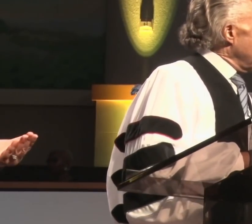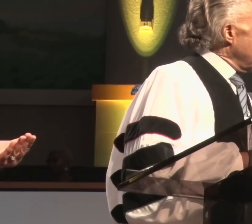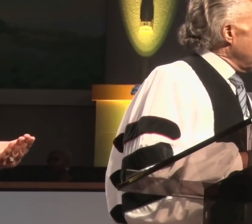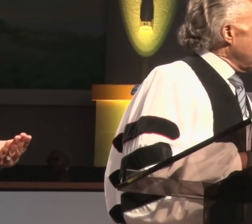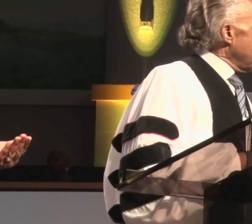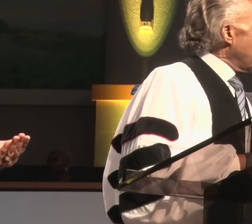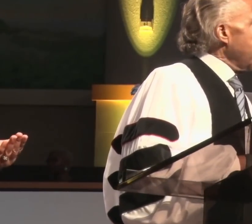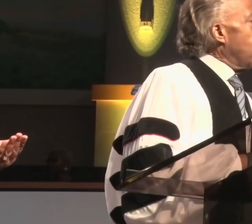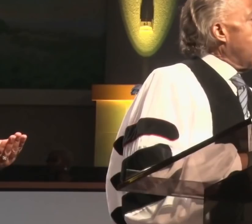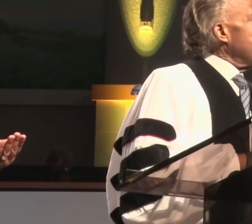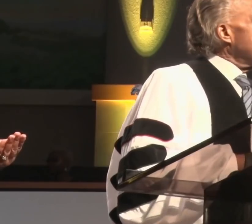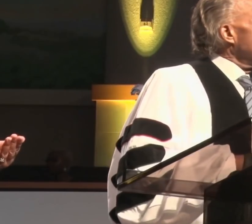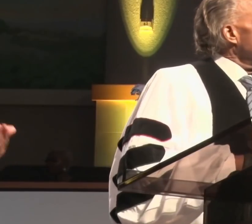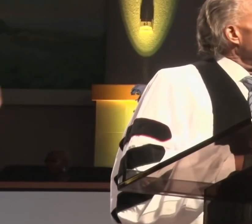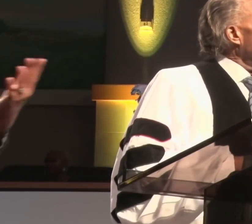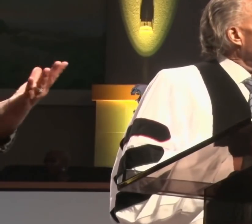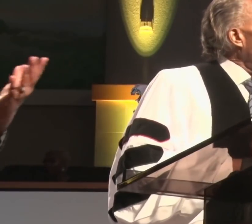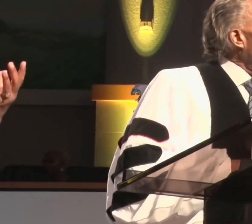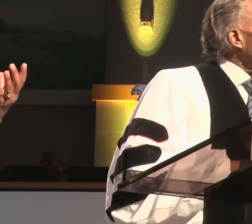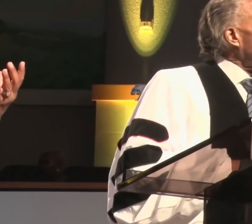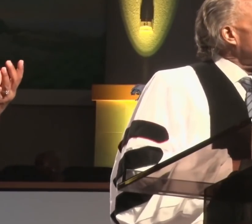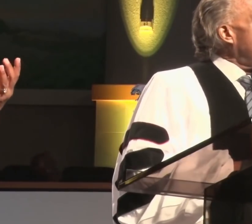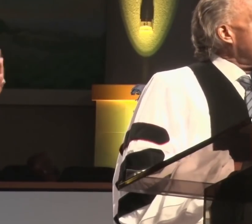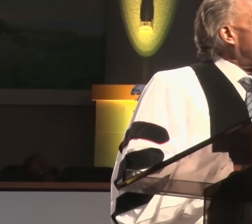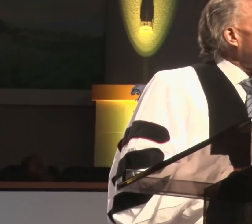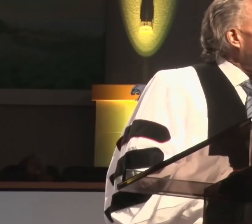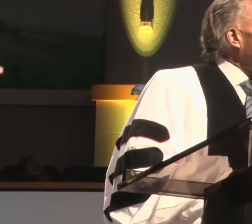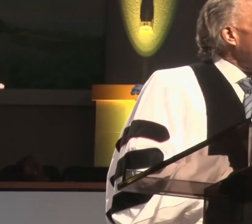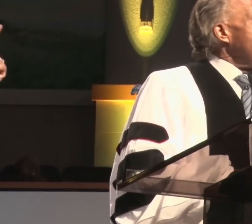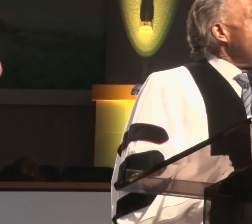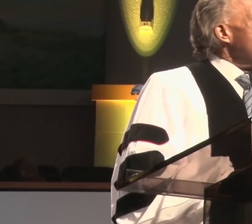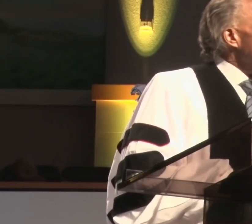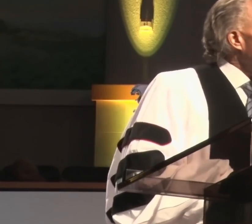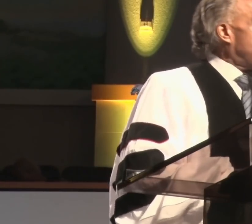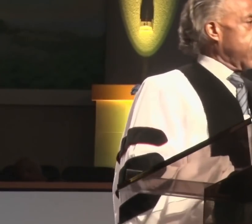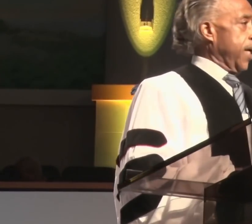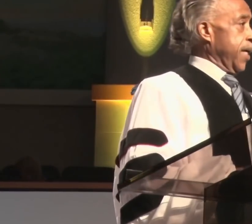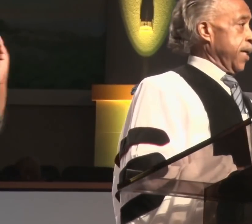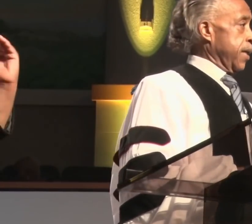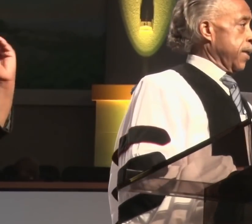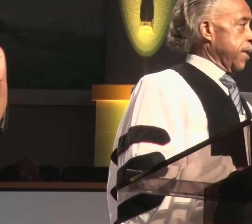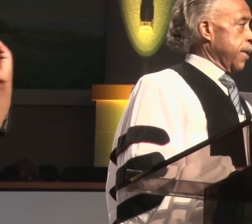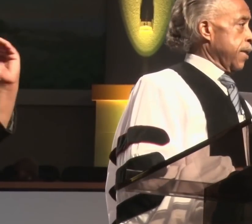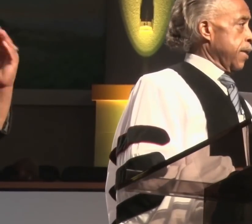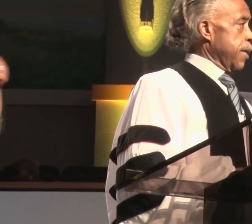WE ARE TRYING TO STOP PEOPLE FROM BEING ANTI-US.